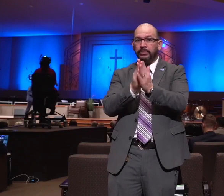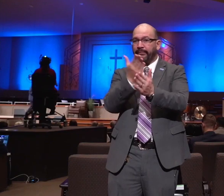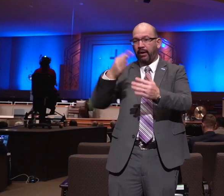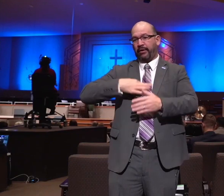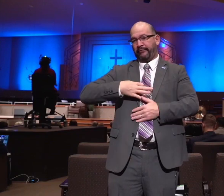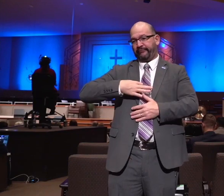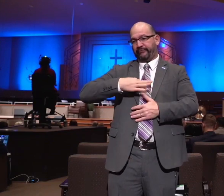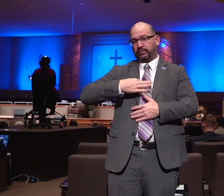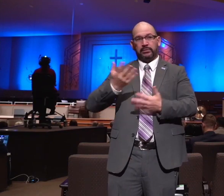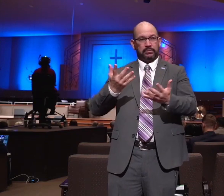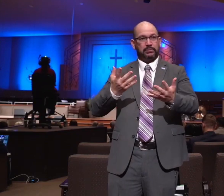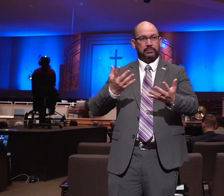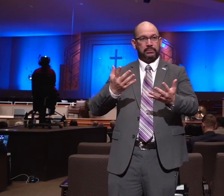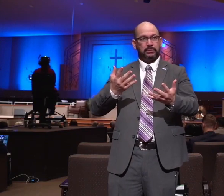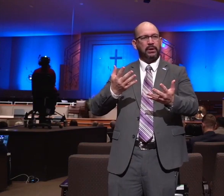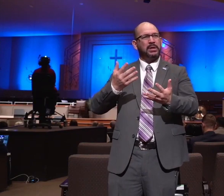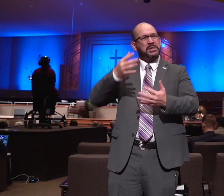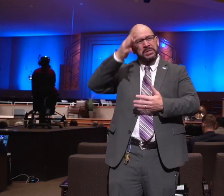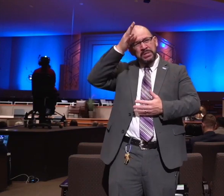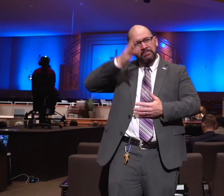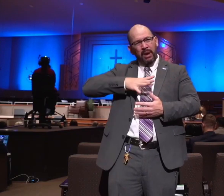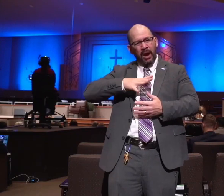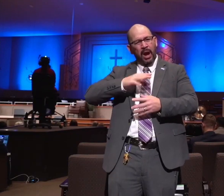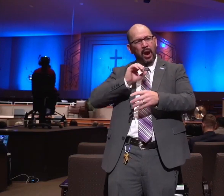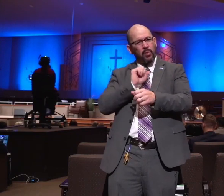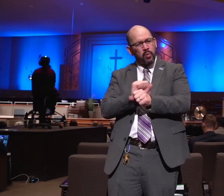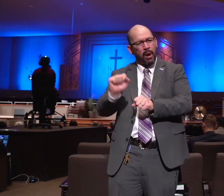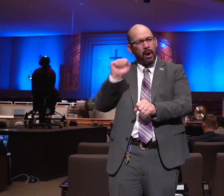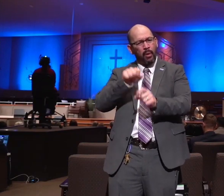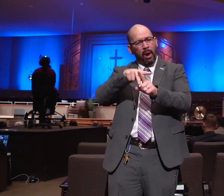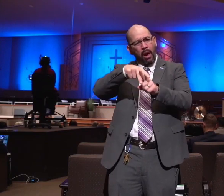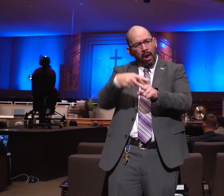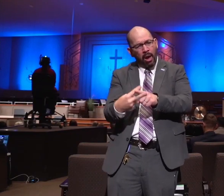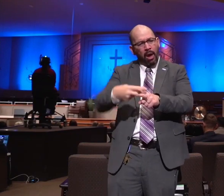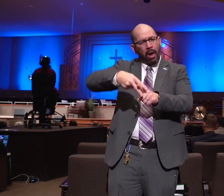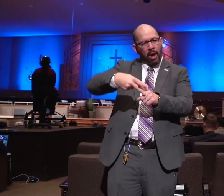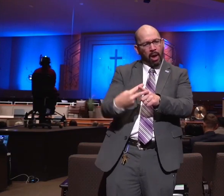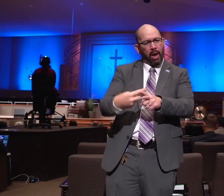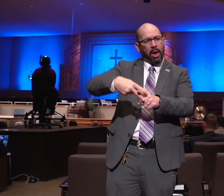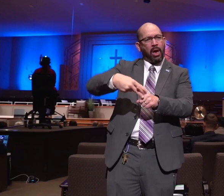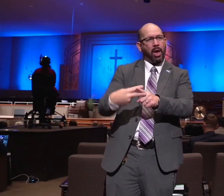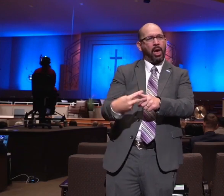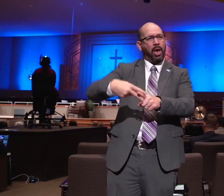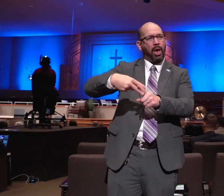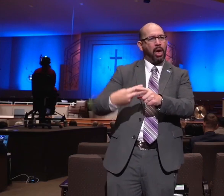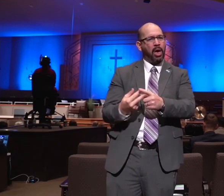broken down buses held together with duct tape and baling wire